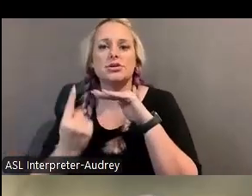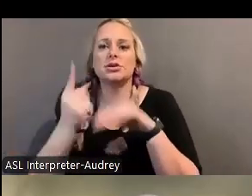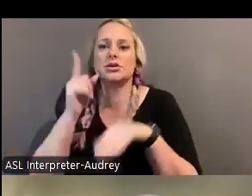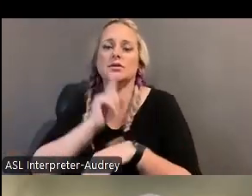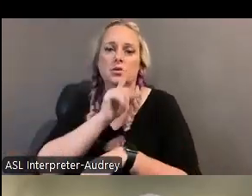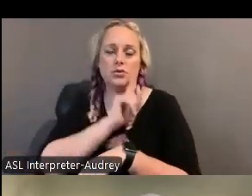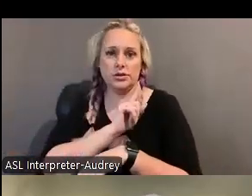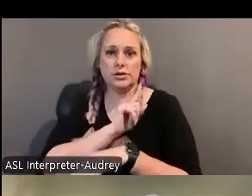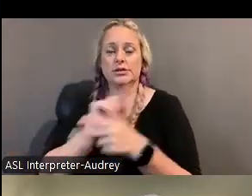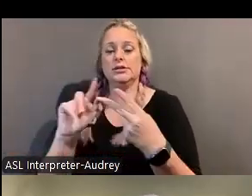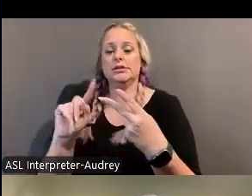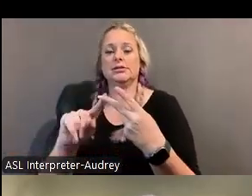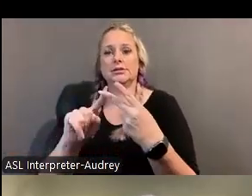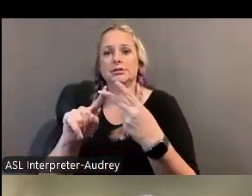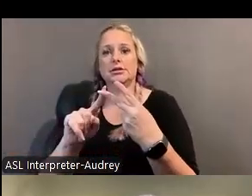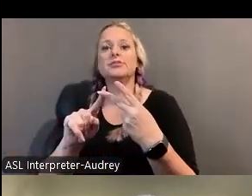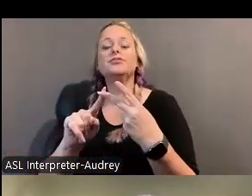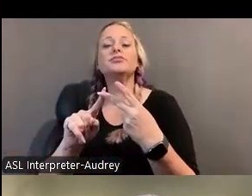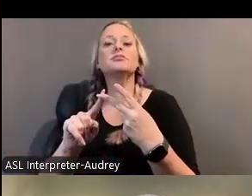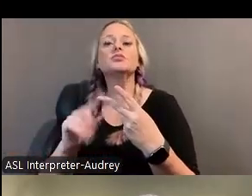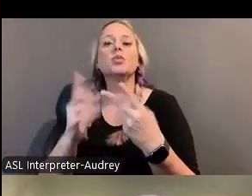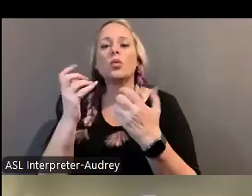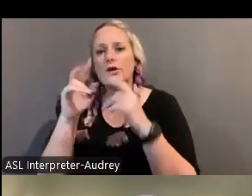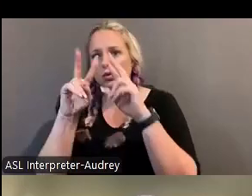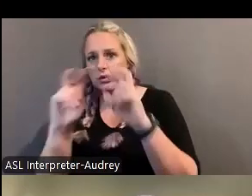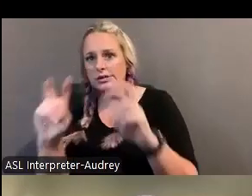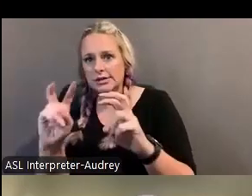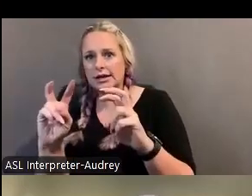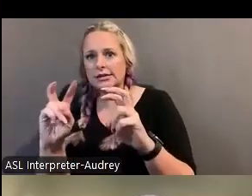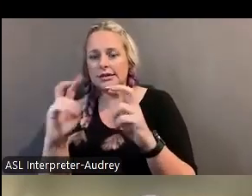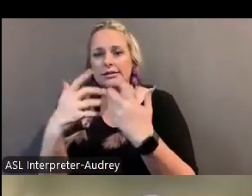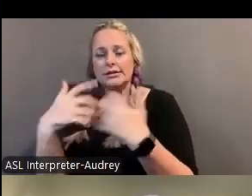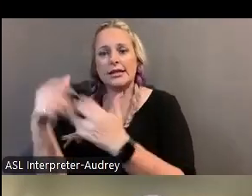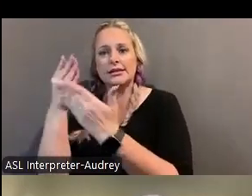second thing we wanted to do was assess and synthesize evidence on equity considerations